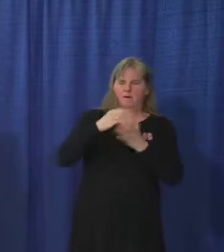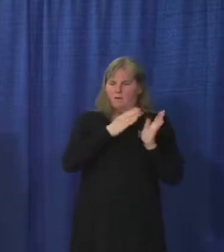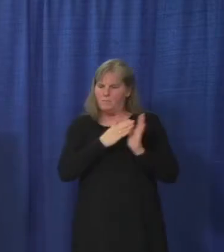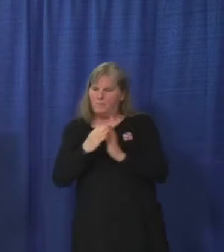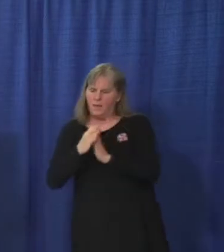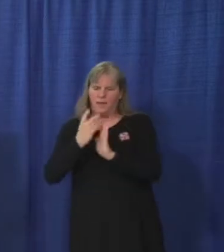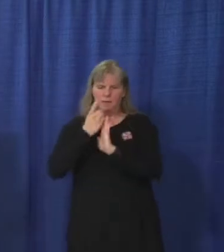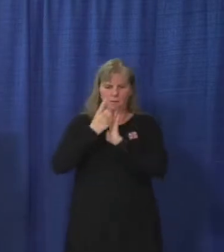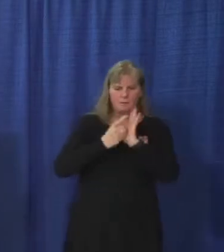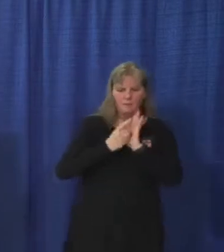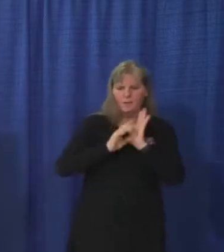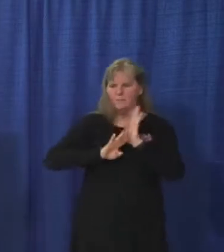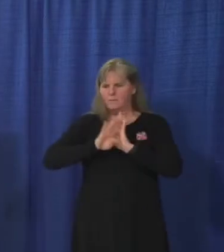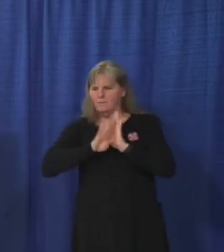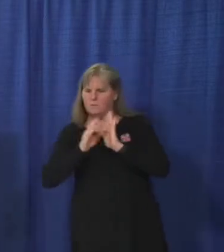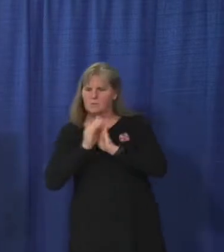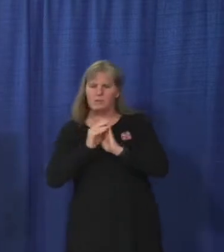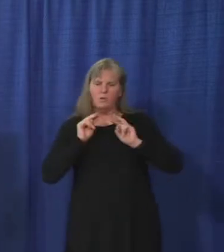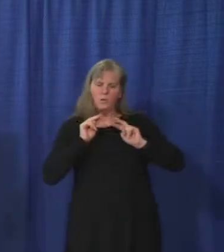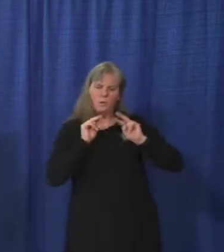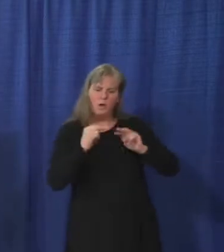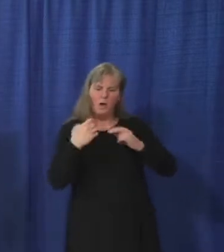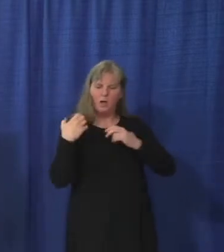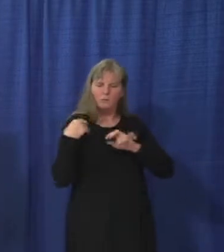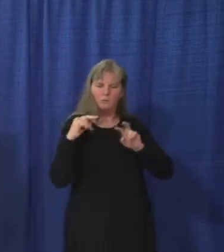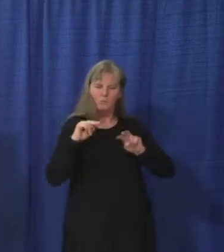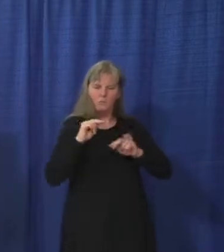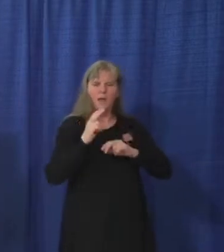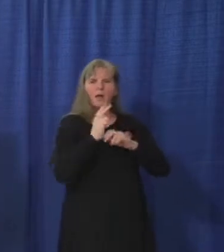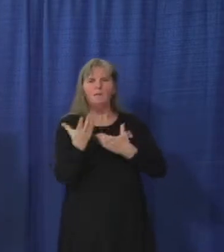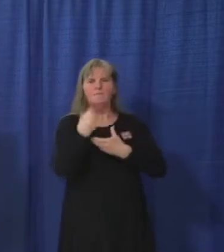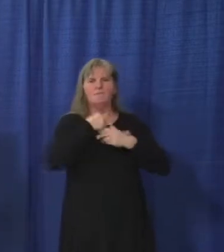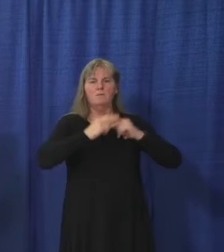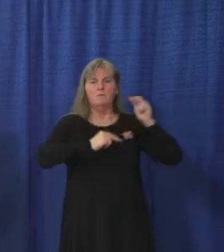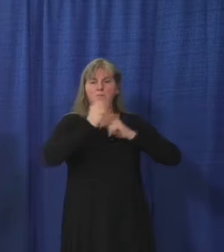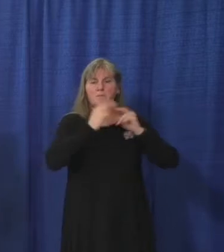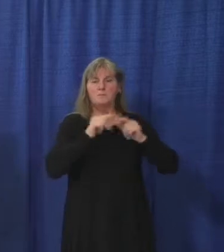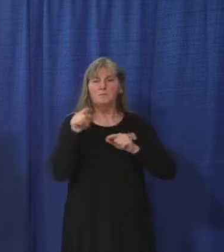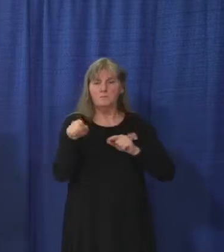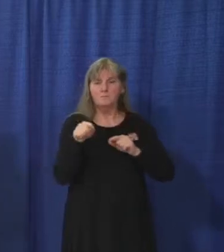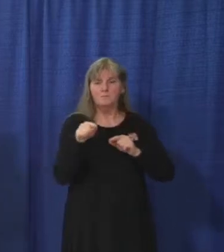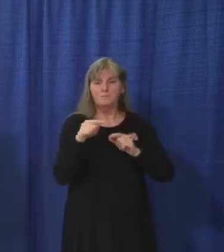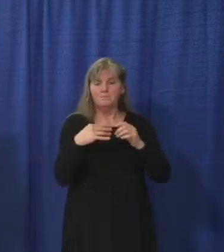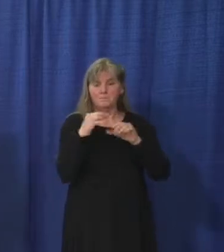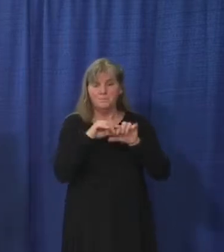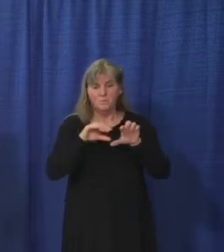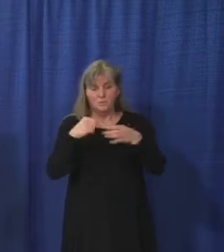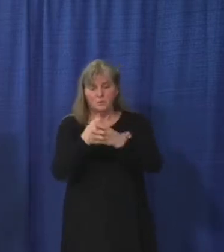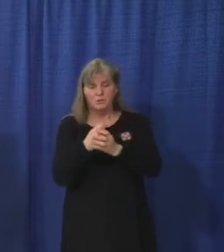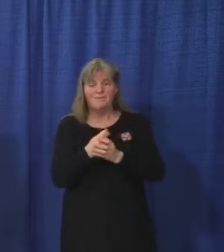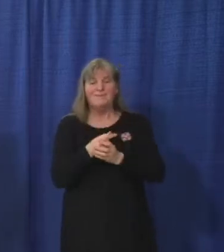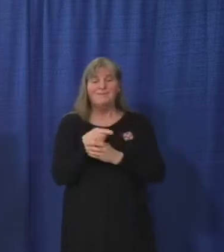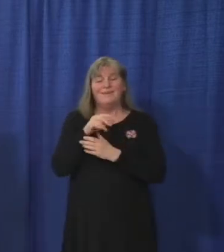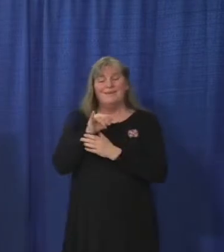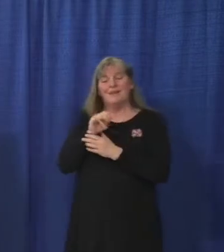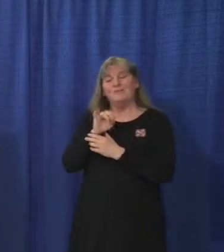regulatory processes and construction activities. All these infrastructure projects aligned well with our current efforts to stimulate economic growth and